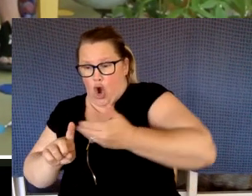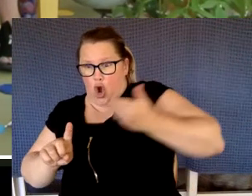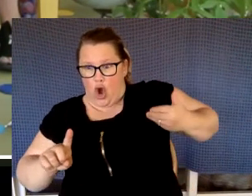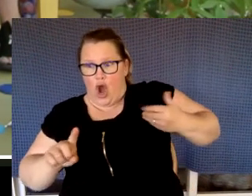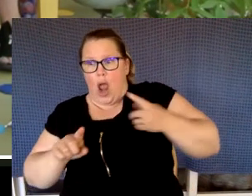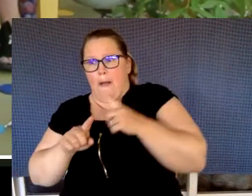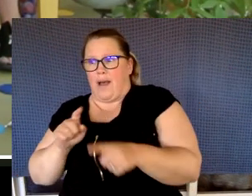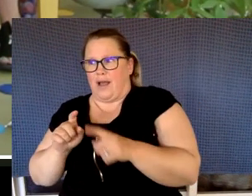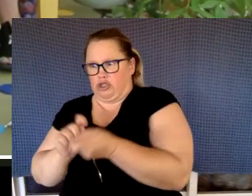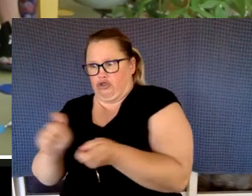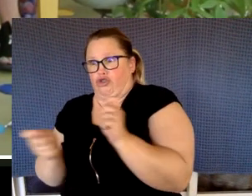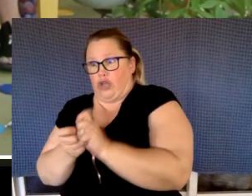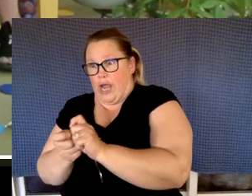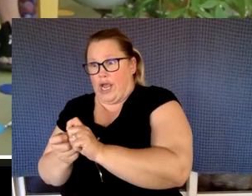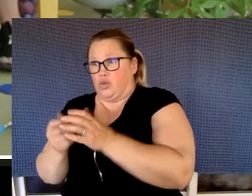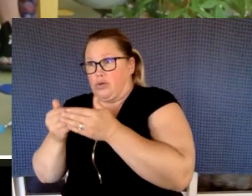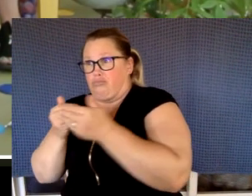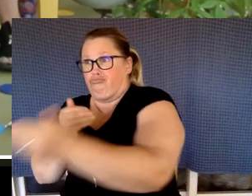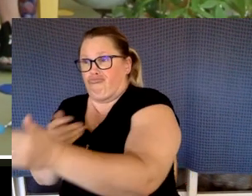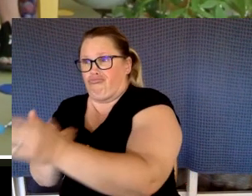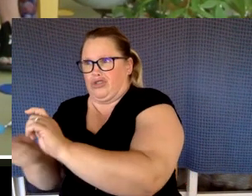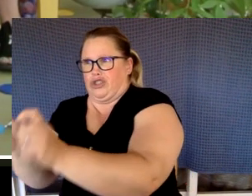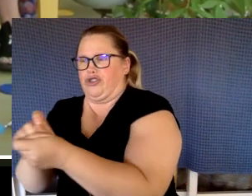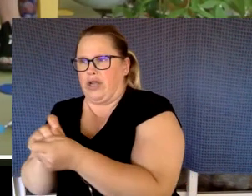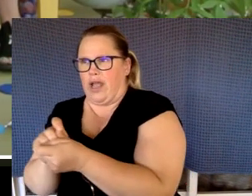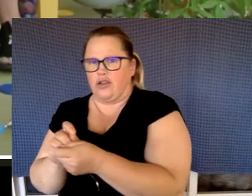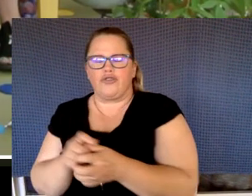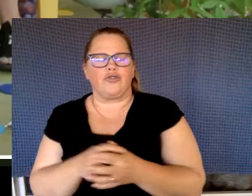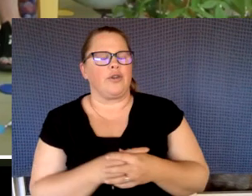She still lives in Japan and she continues to paint her dots